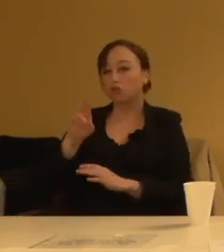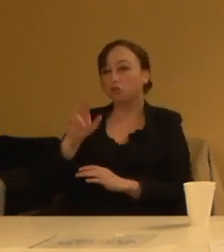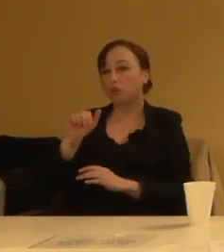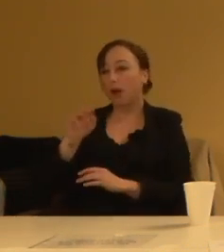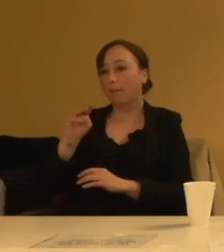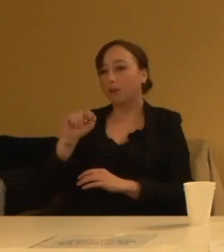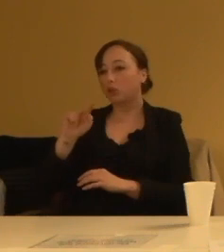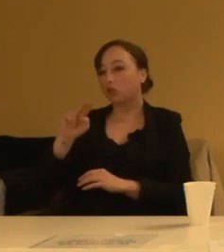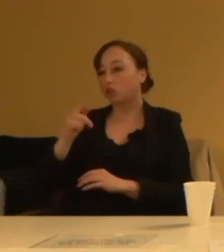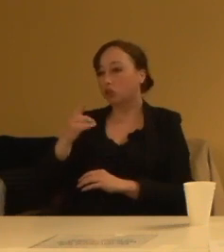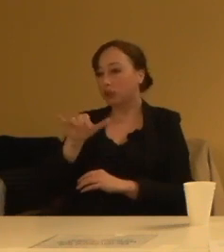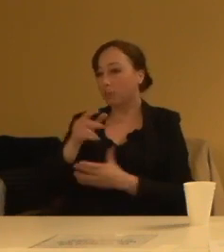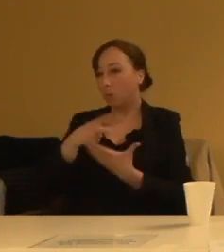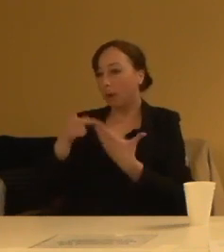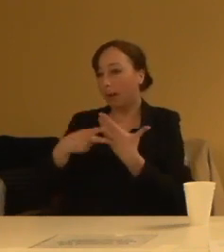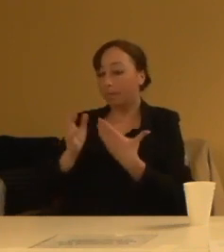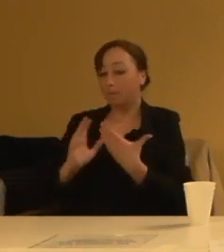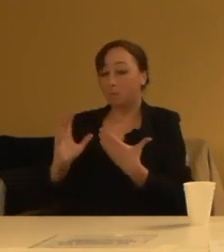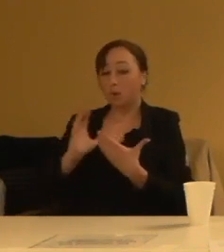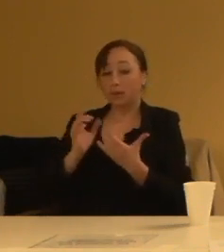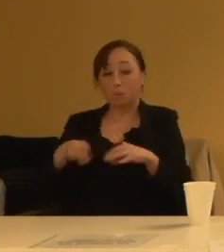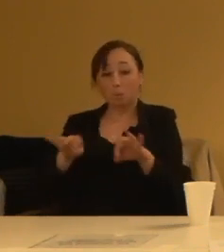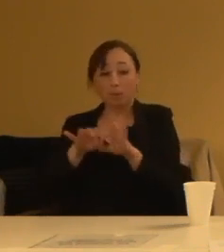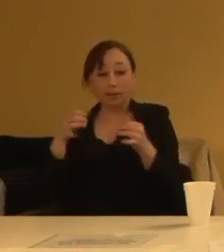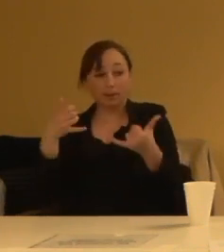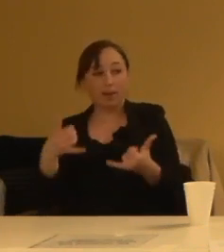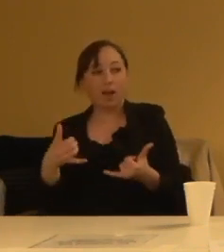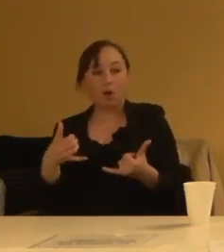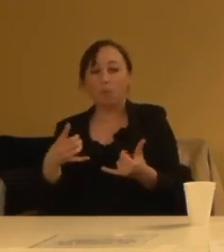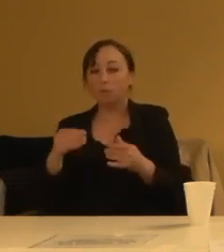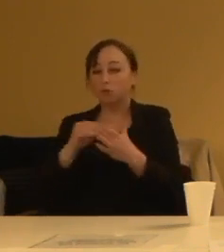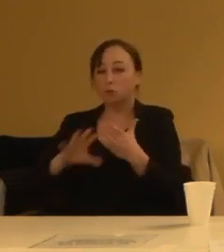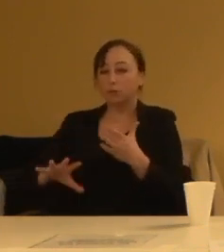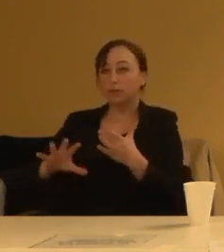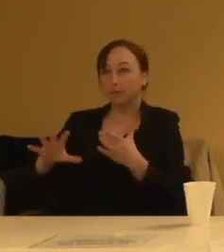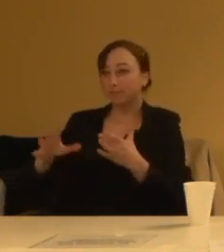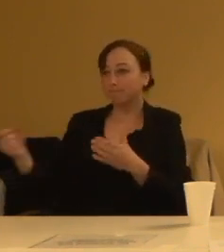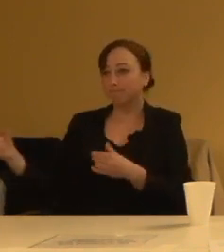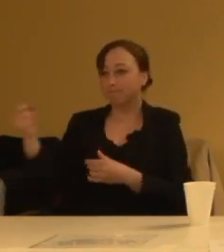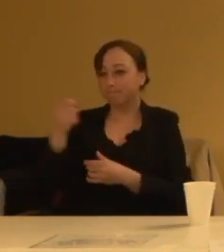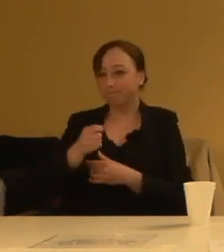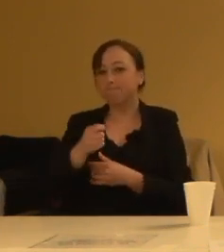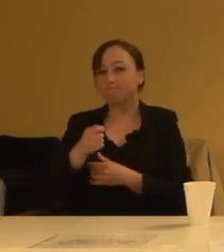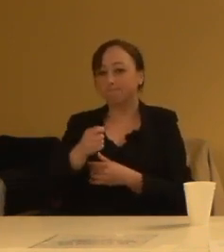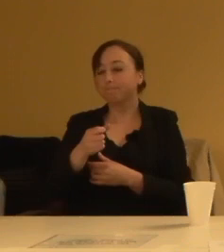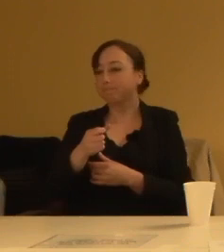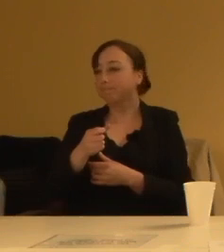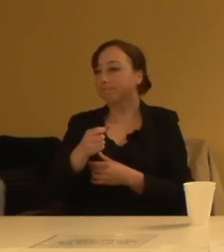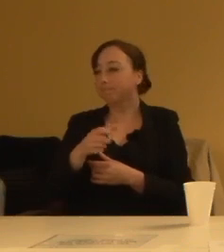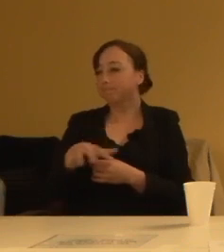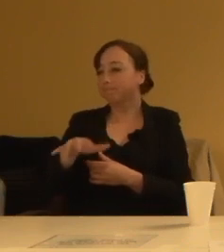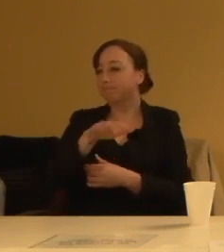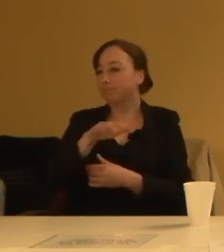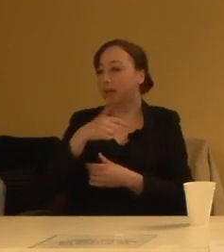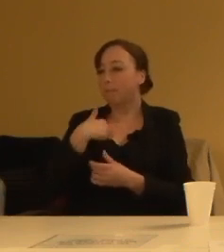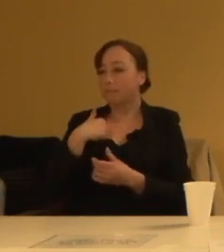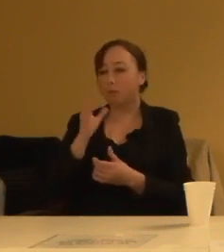And it's still something important to me now. Like when I bring students into spaces, you know, I'm always looking for opportunities to bring BIPOC